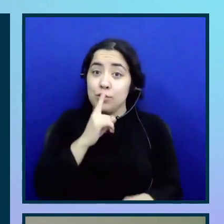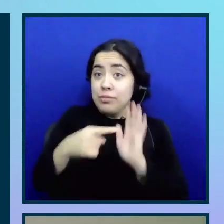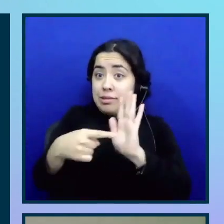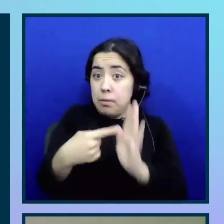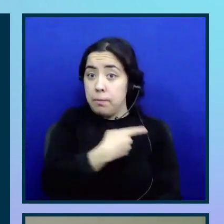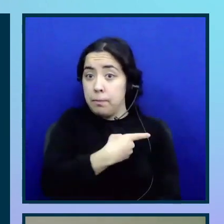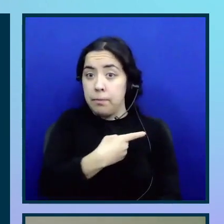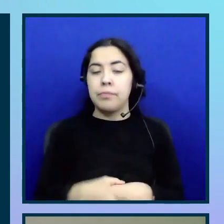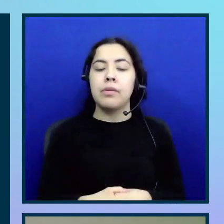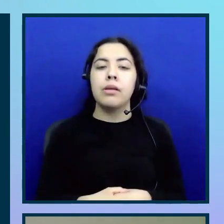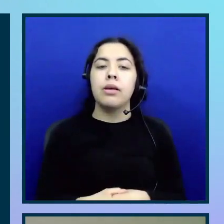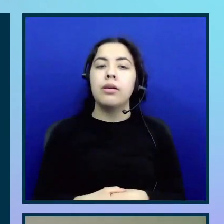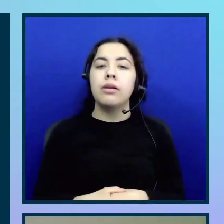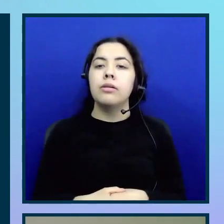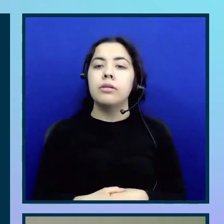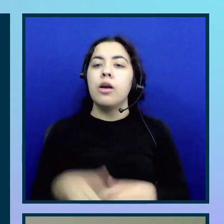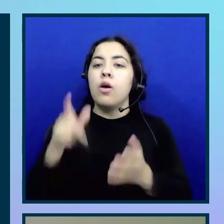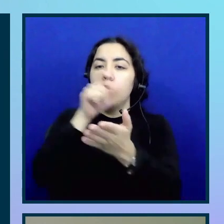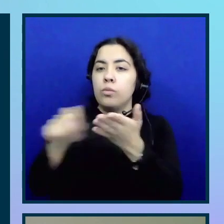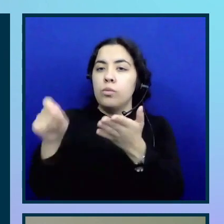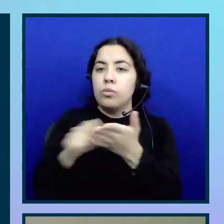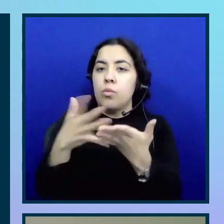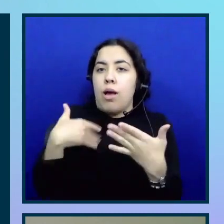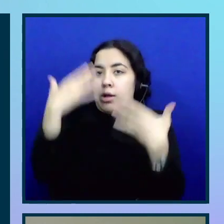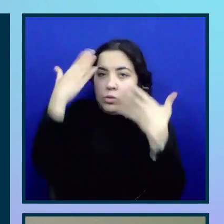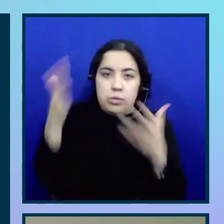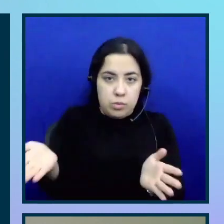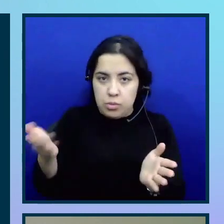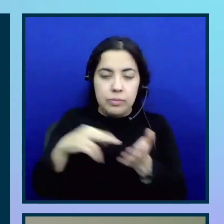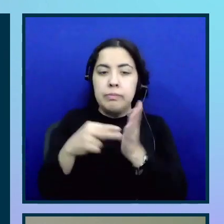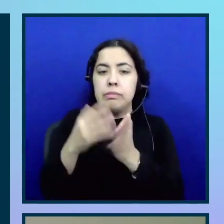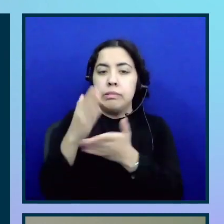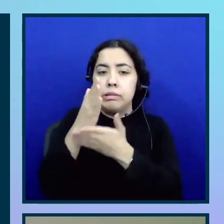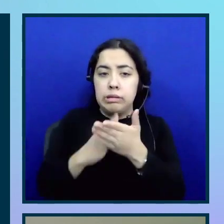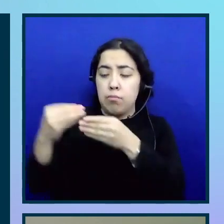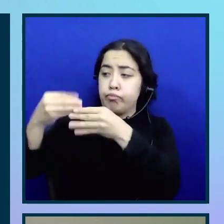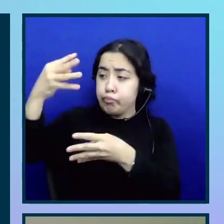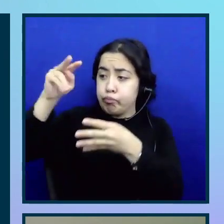is write down the things that I still don't know. In this case, some of those are for example, as specific as,